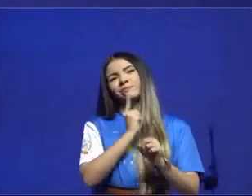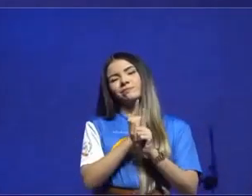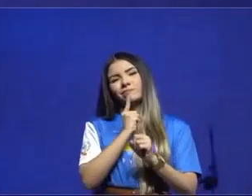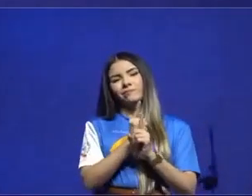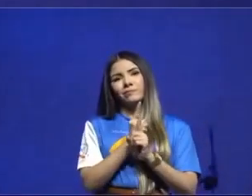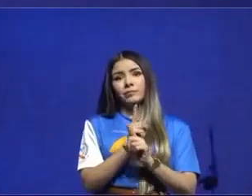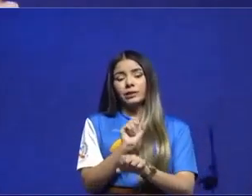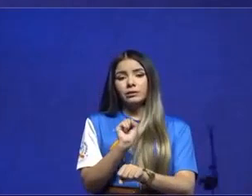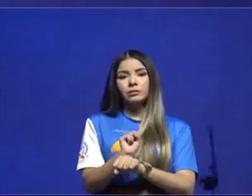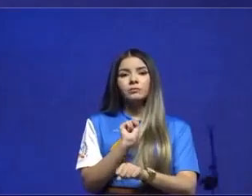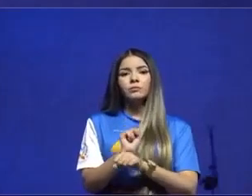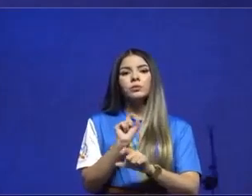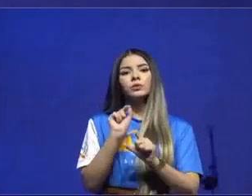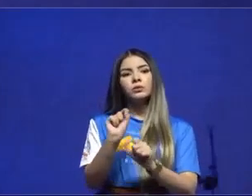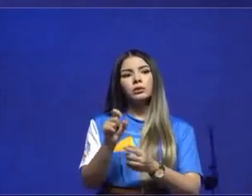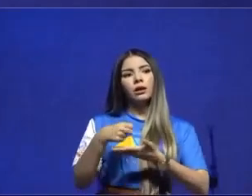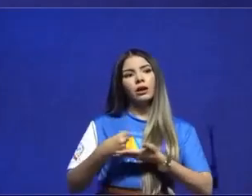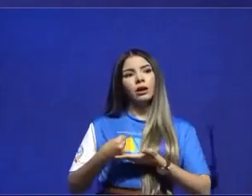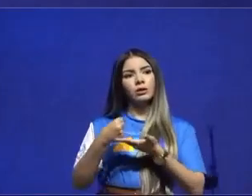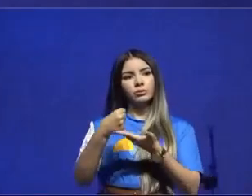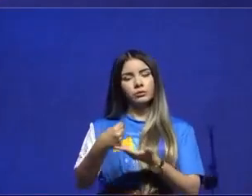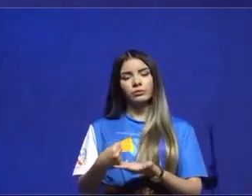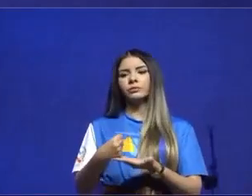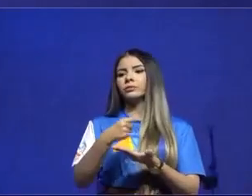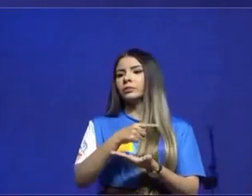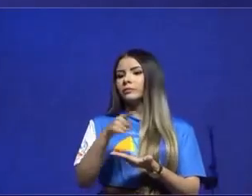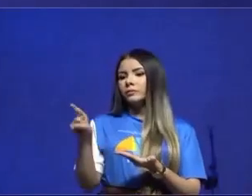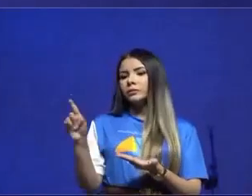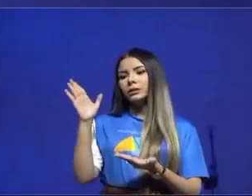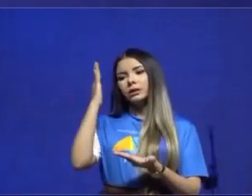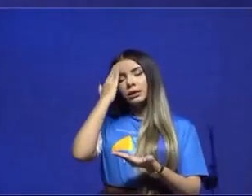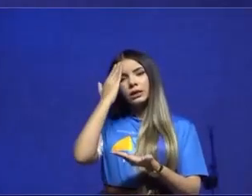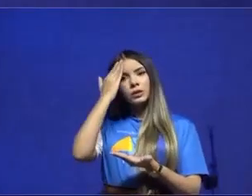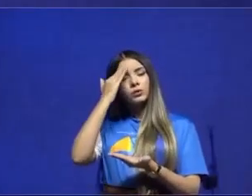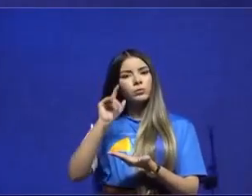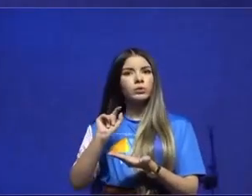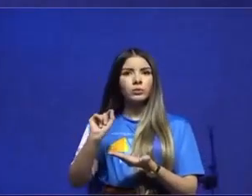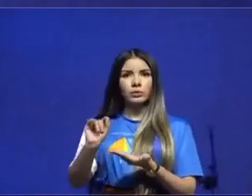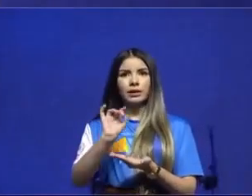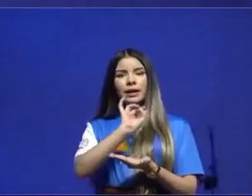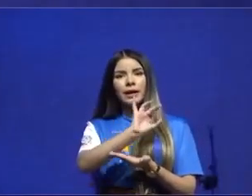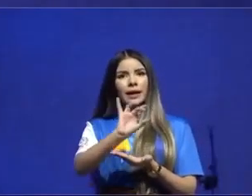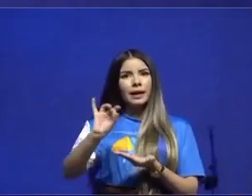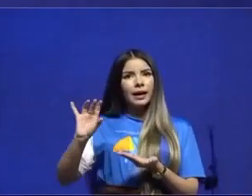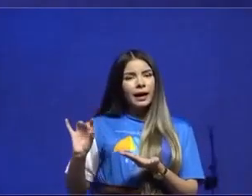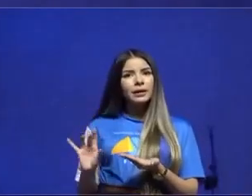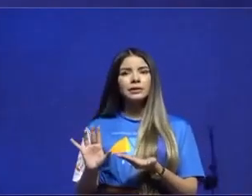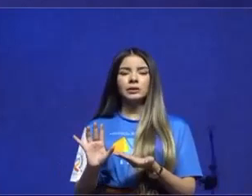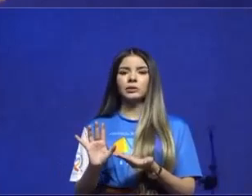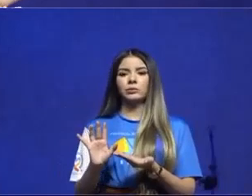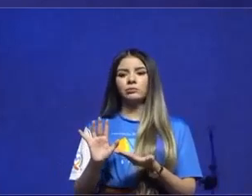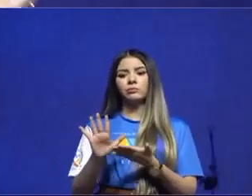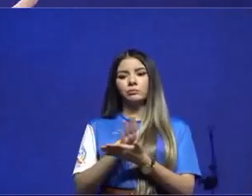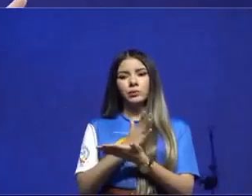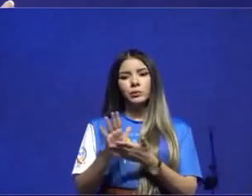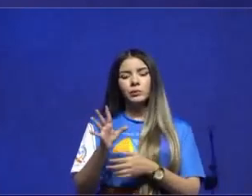to be able to contribute to the understanding of each of you, some of you here already know a lot others